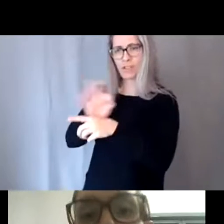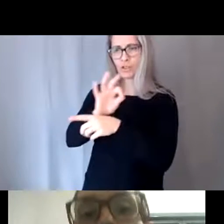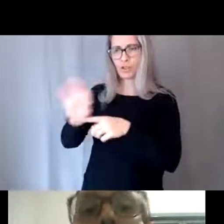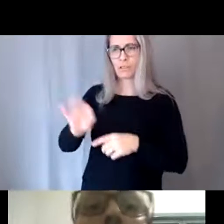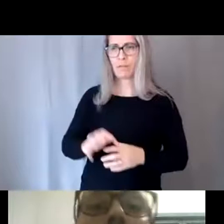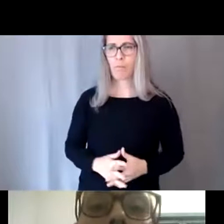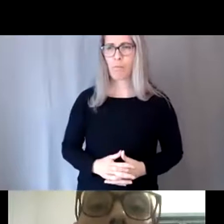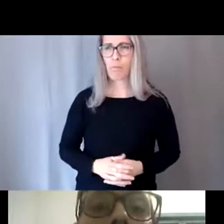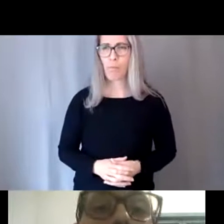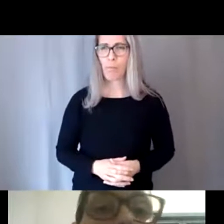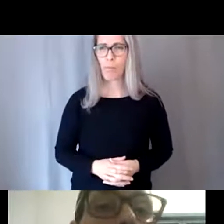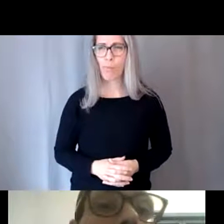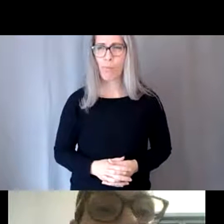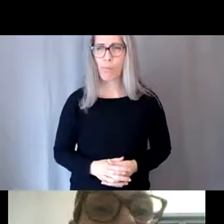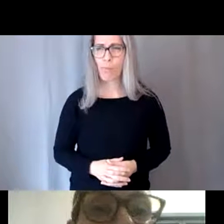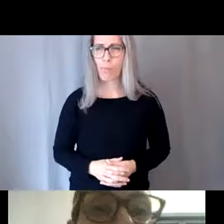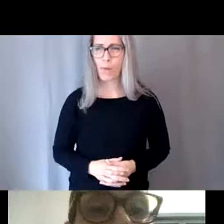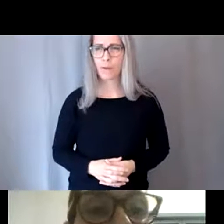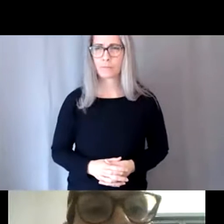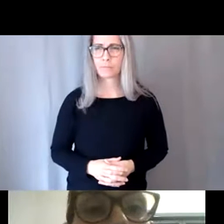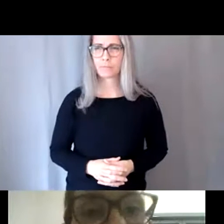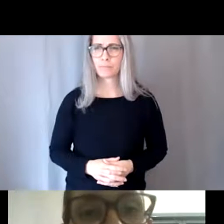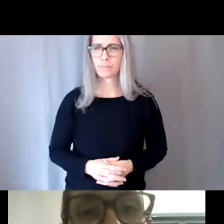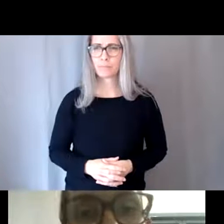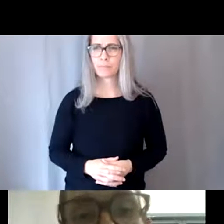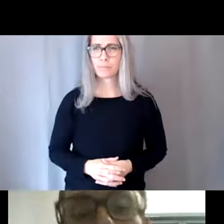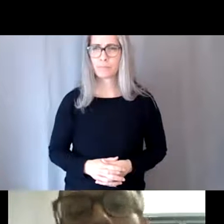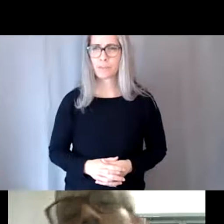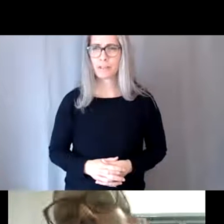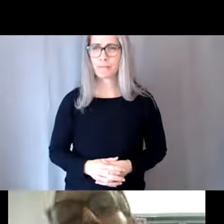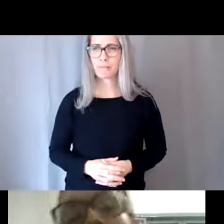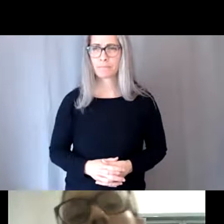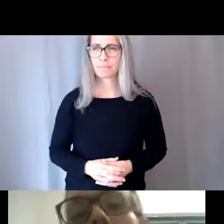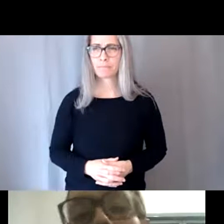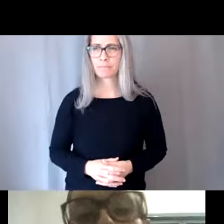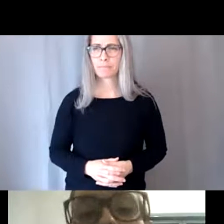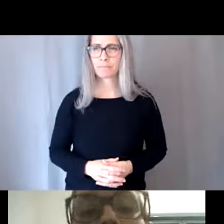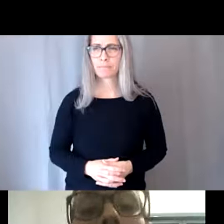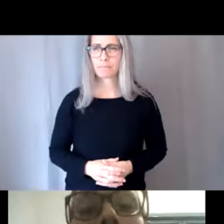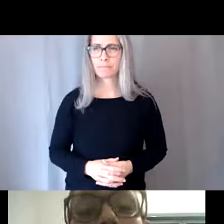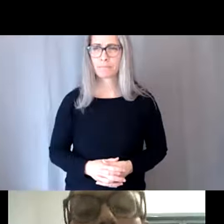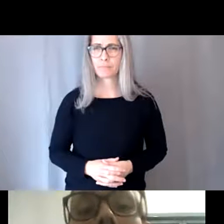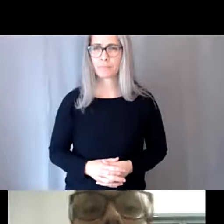so I am seeing the rehabilitative practices as